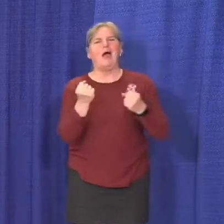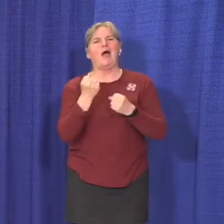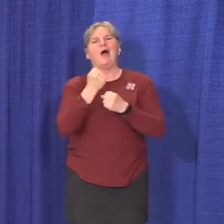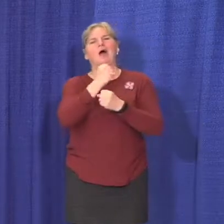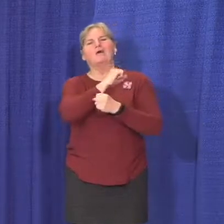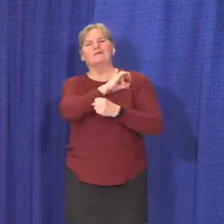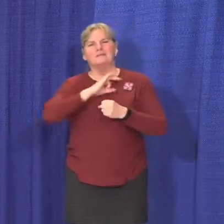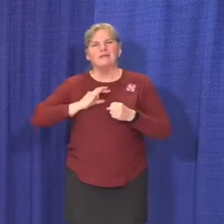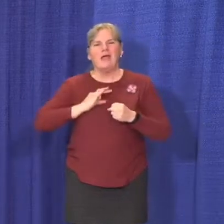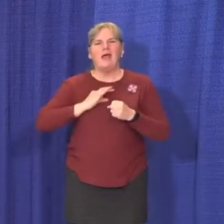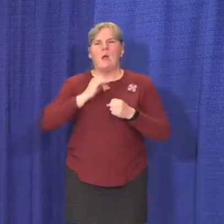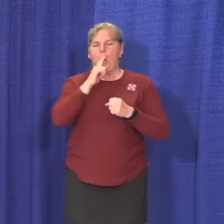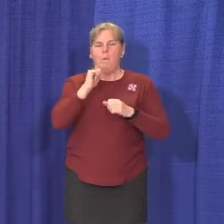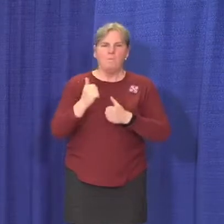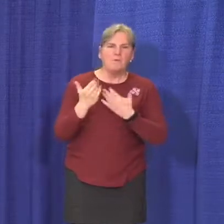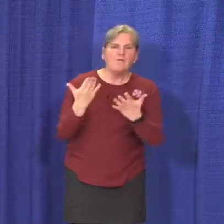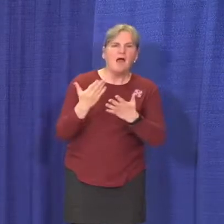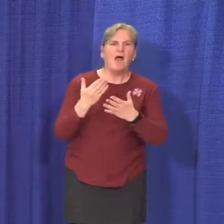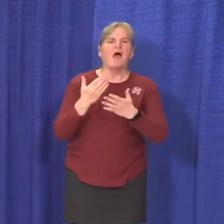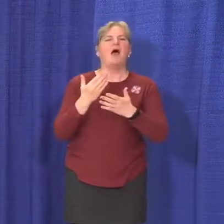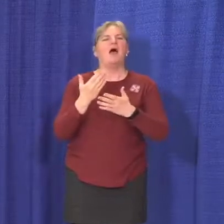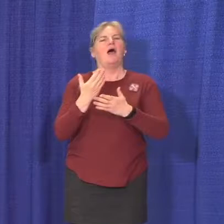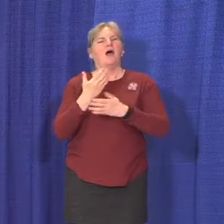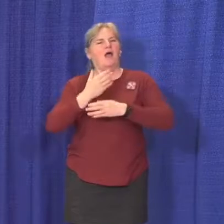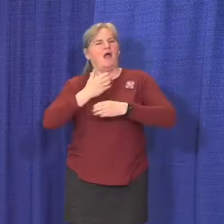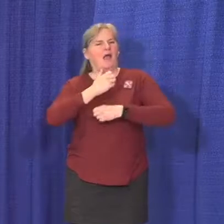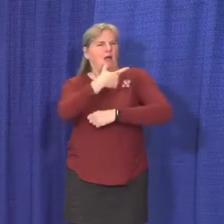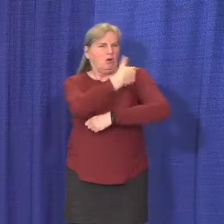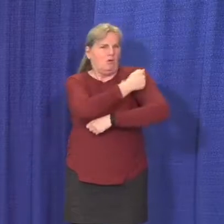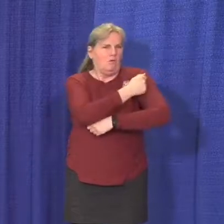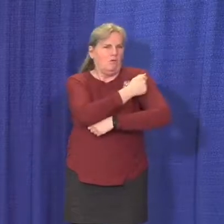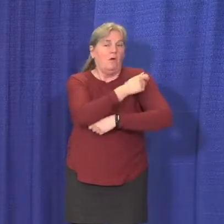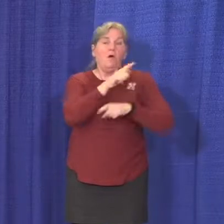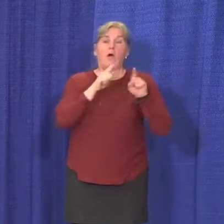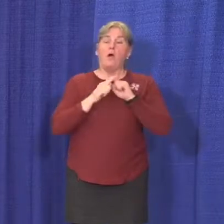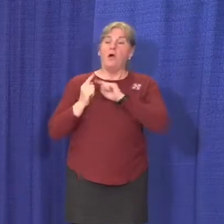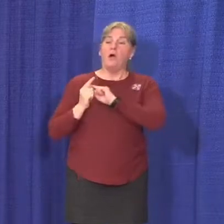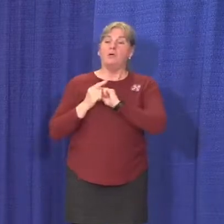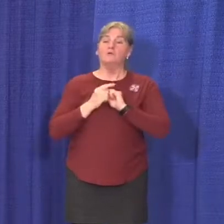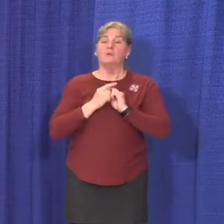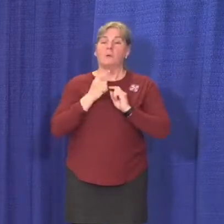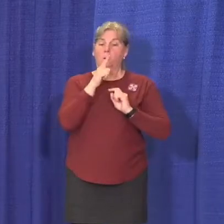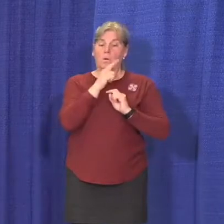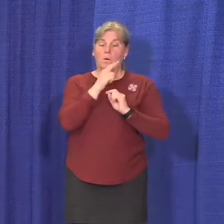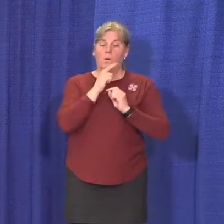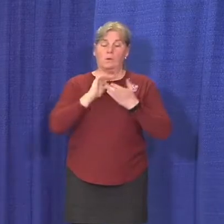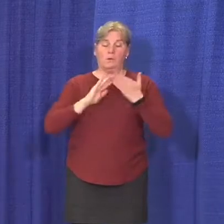to the dedicated staff working on the vaccine rollout as well as our community partners who